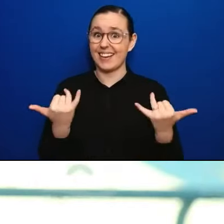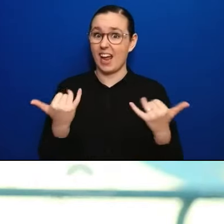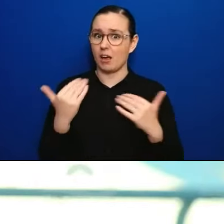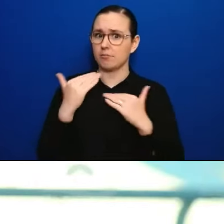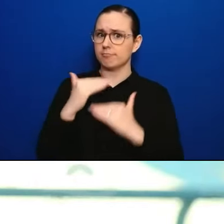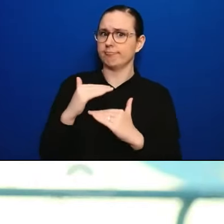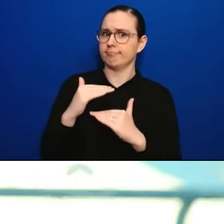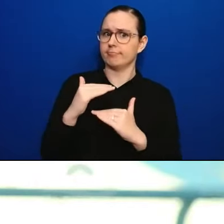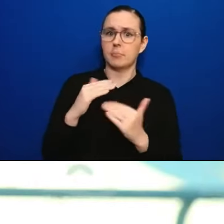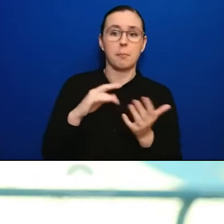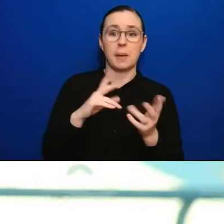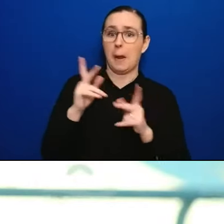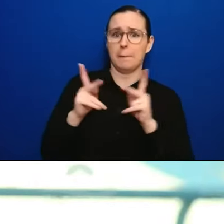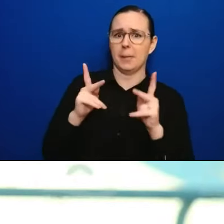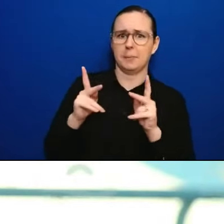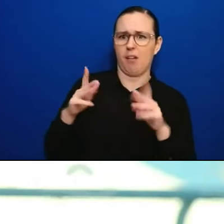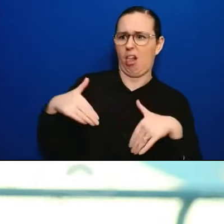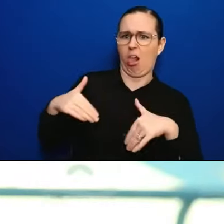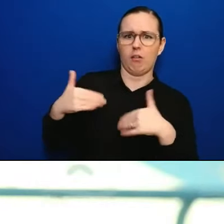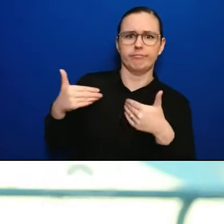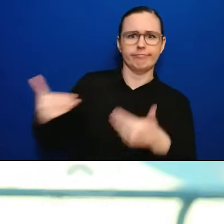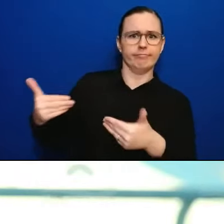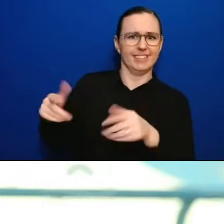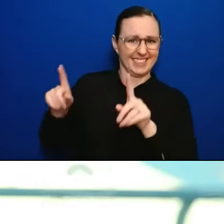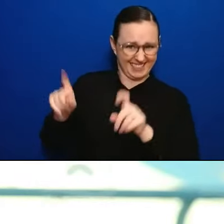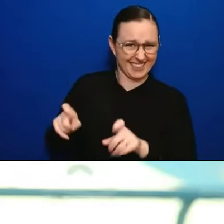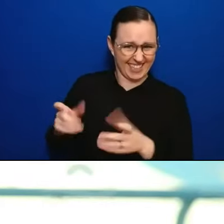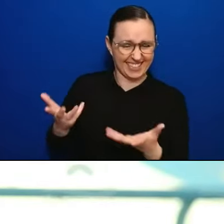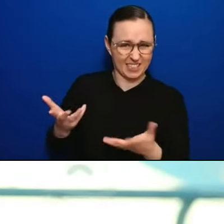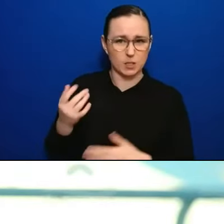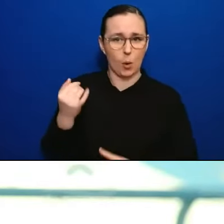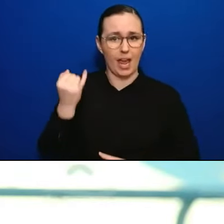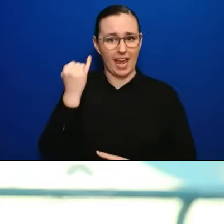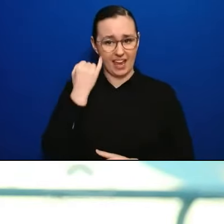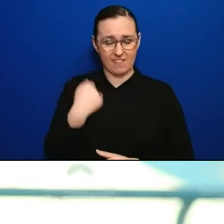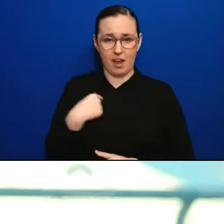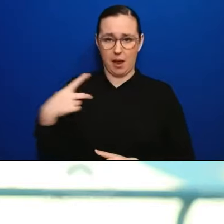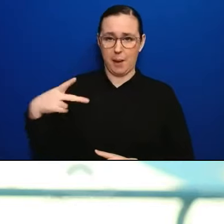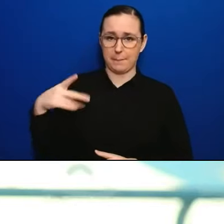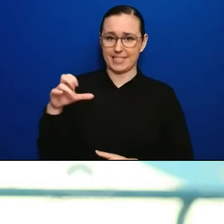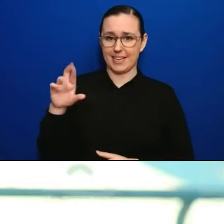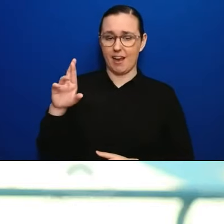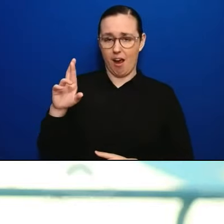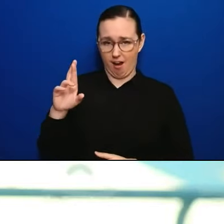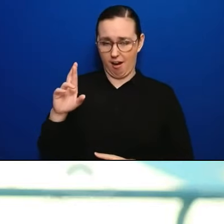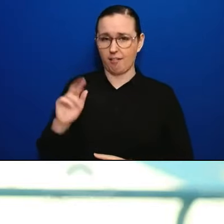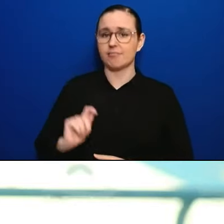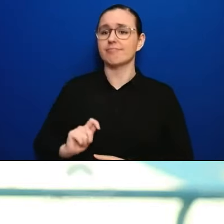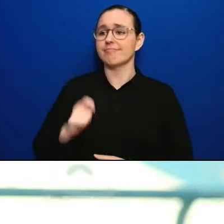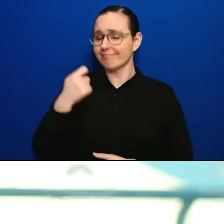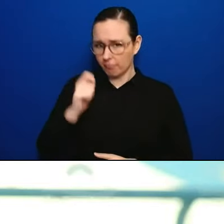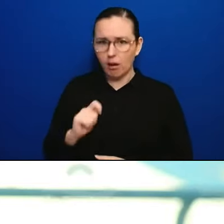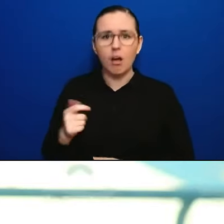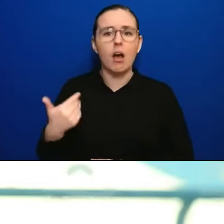Because of the limited testing capacity here, many of them were not able to get tested.